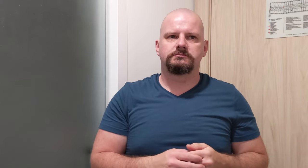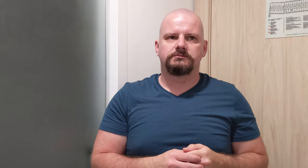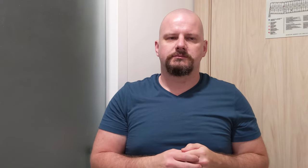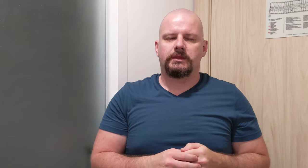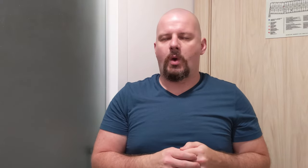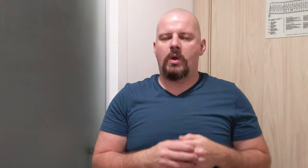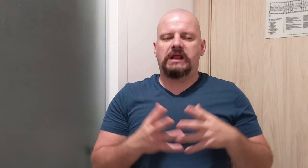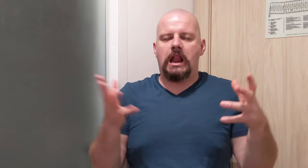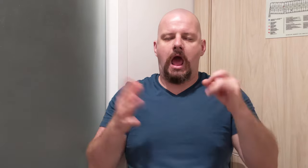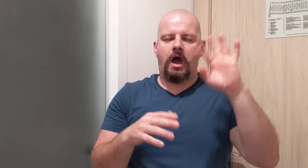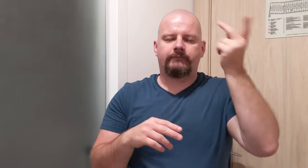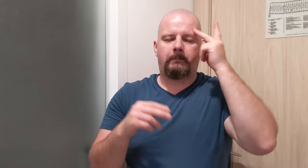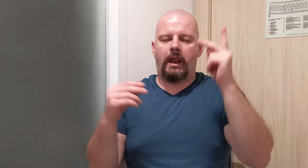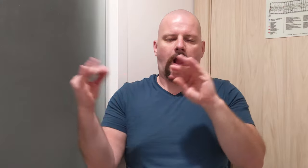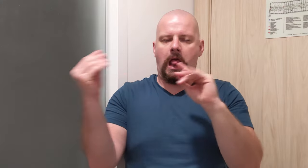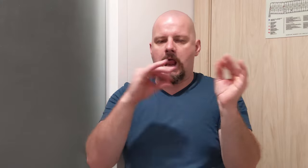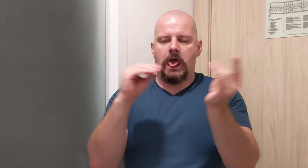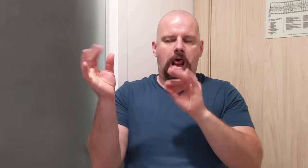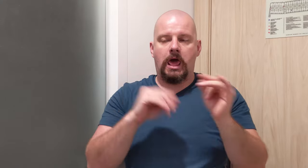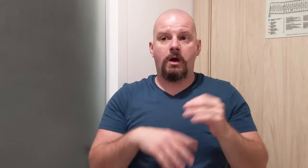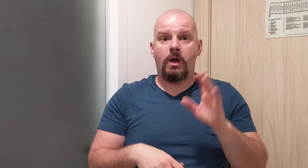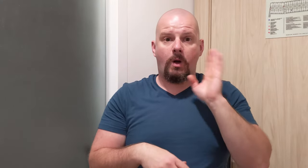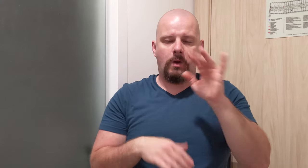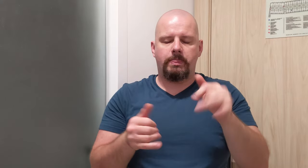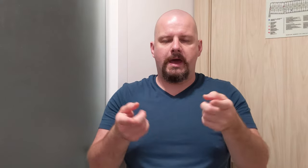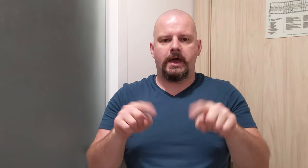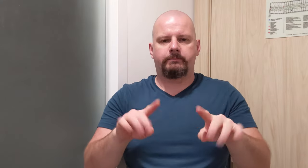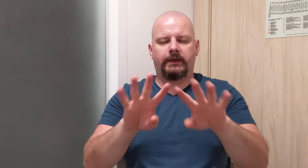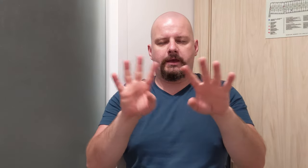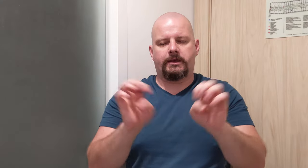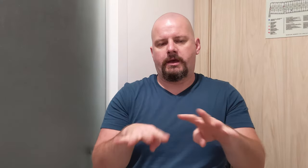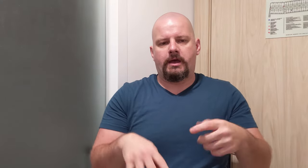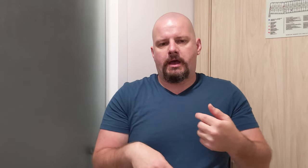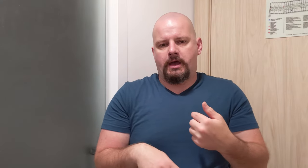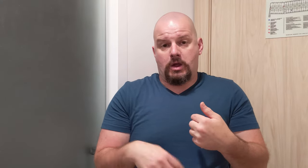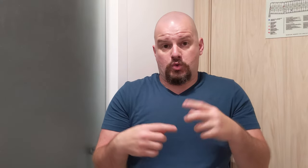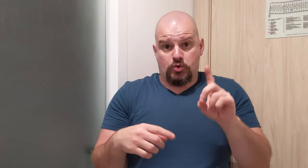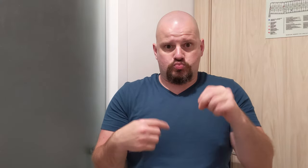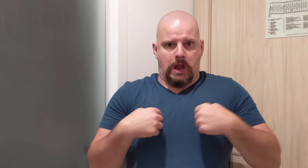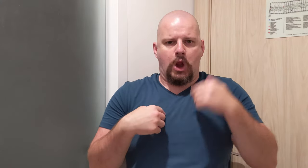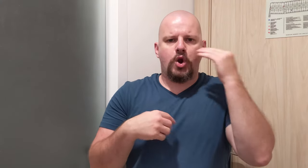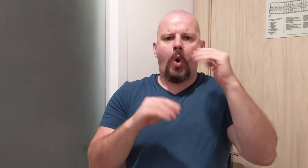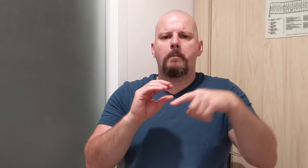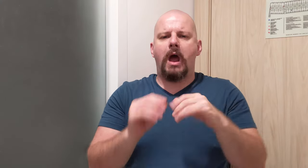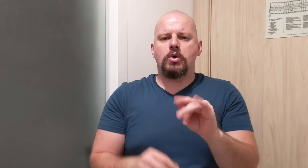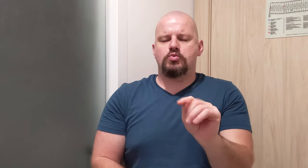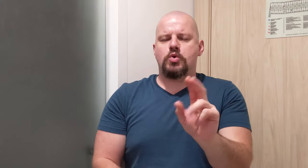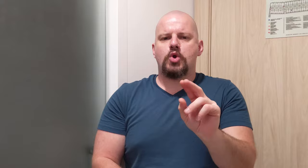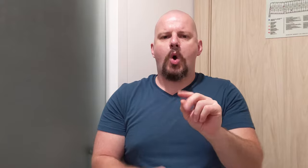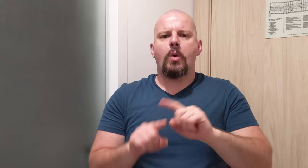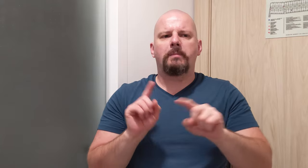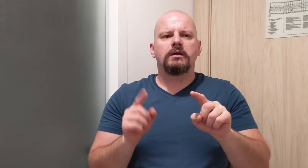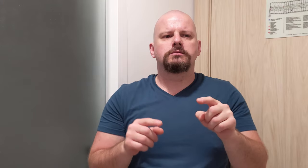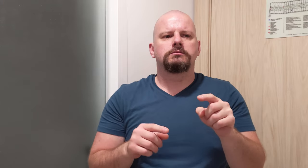There are a lot of political debate out there and I do not know if this is going to happen. I do not know much of it but